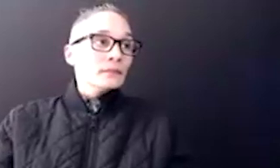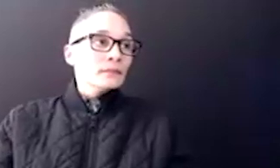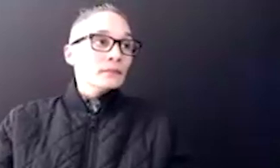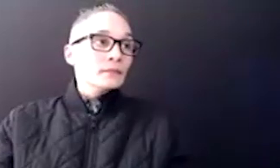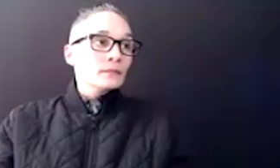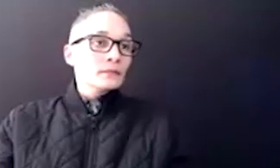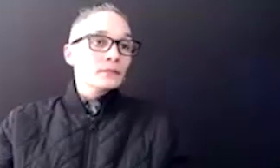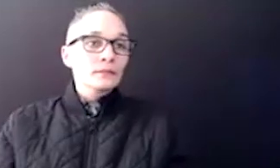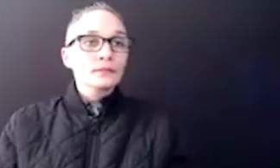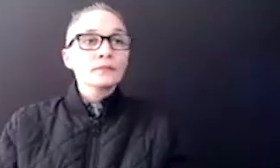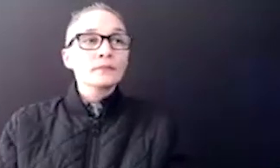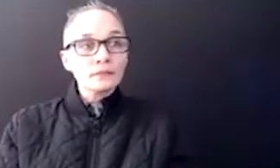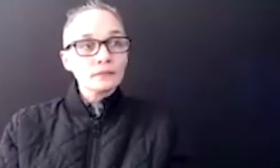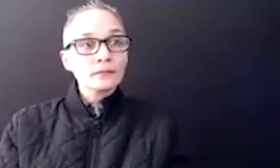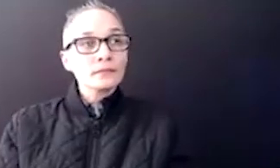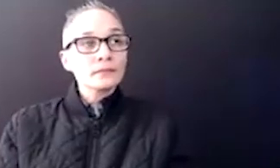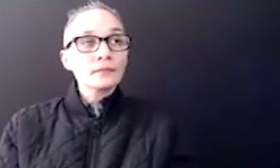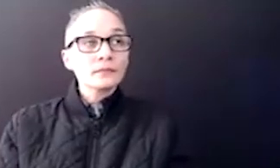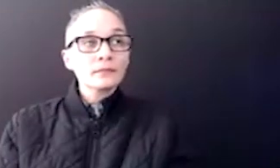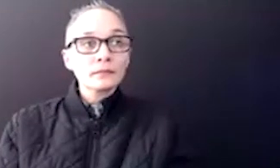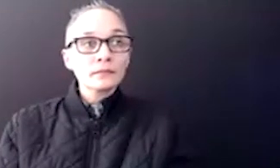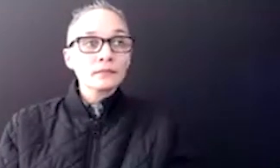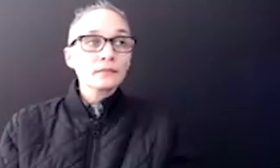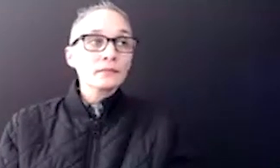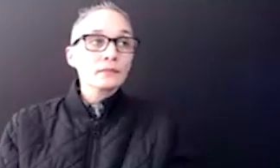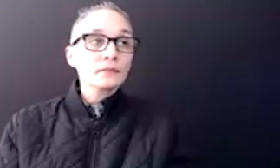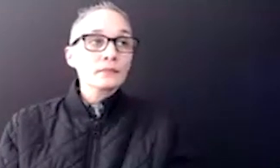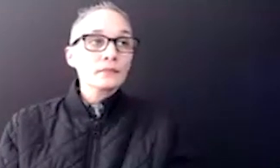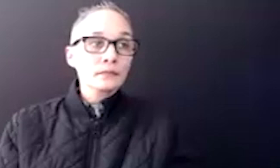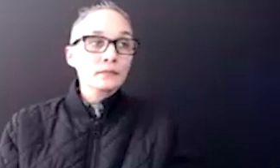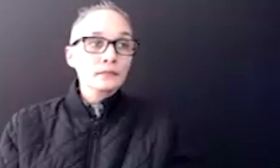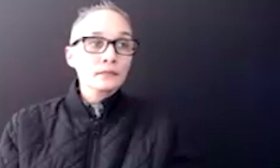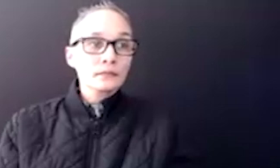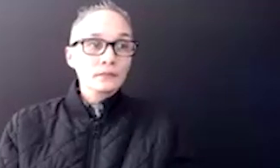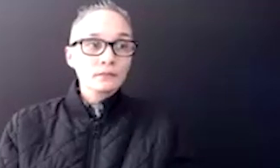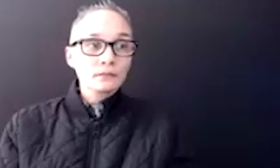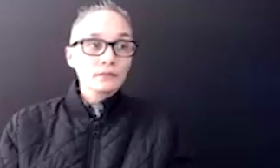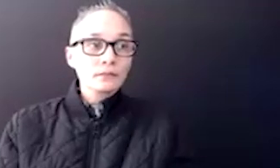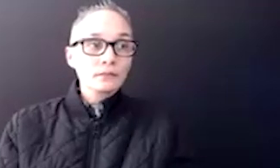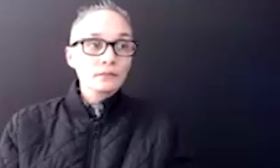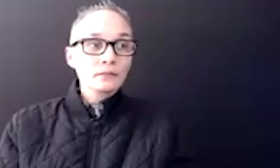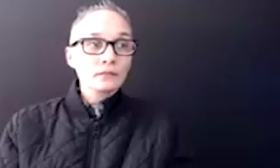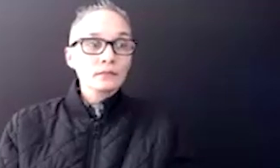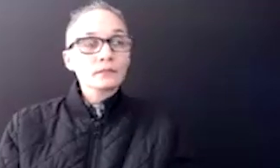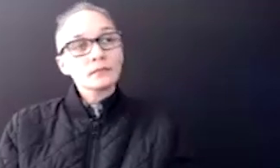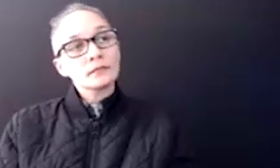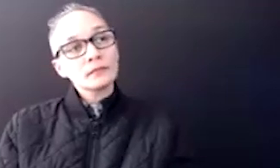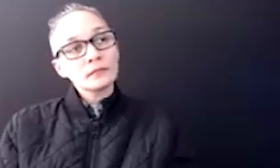We don't necessarily know, you know, that is not their standard practice. But that's what this, past person did.